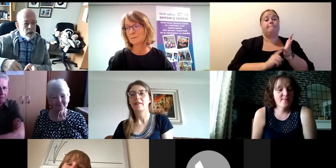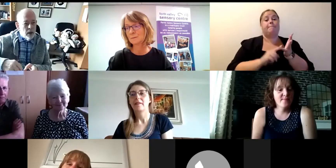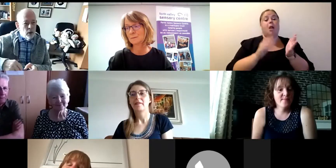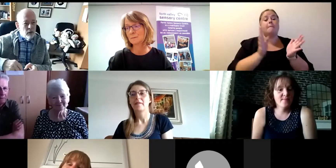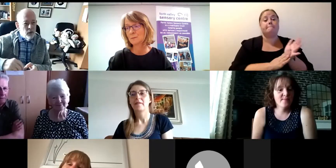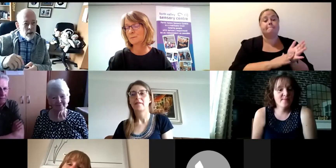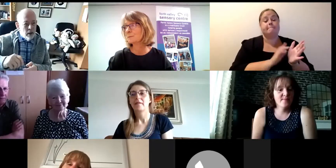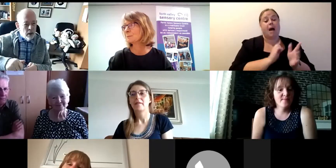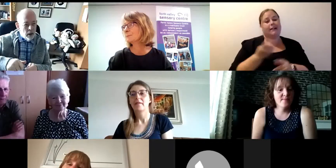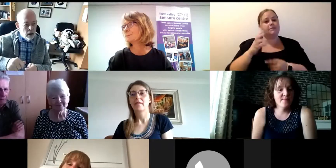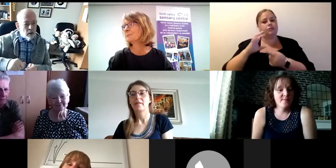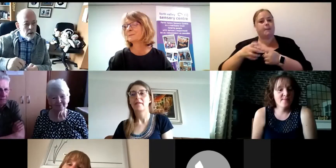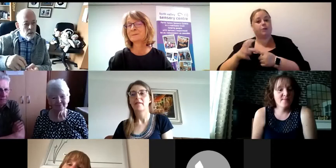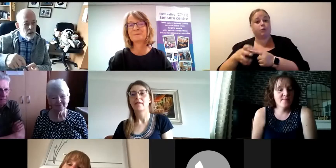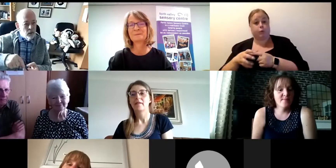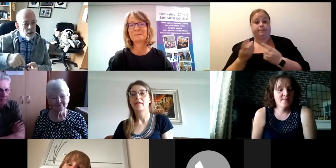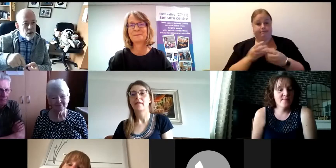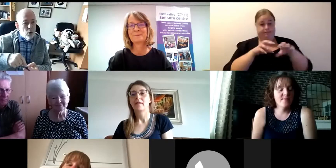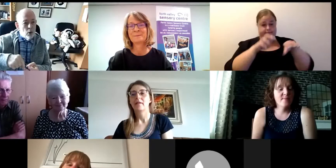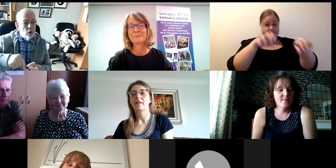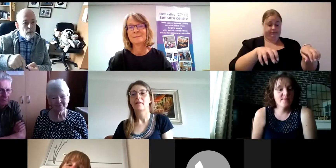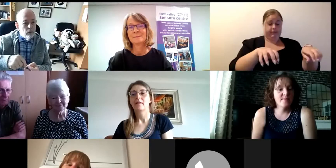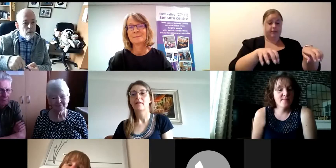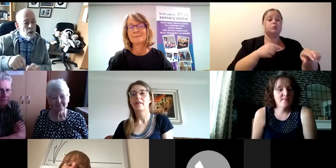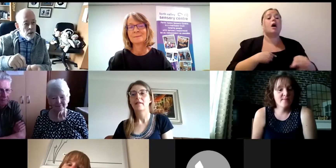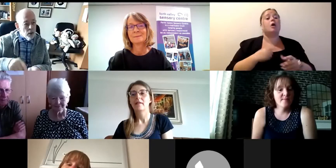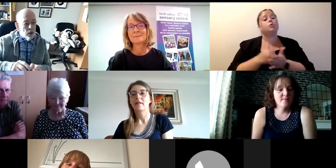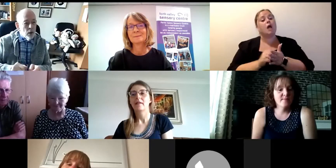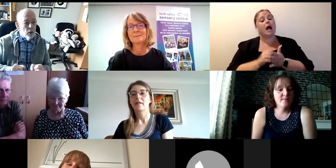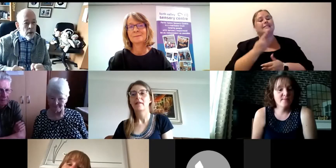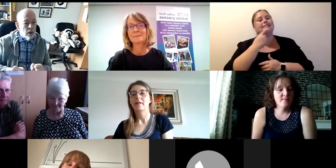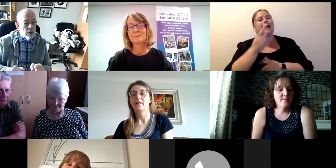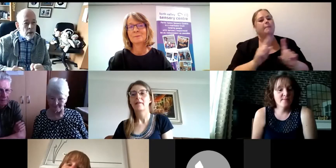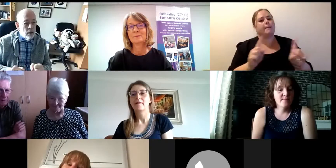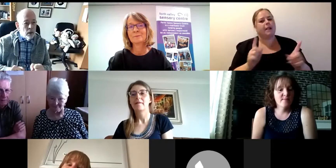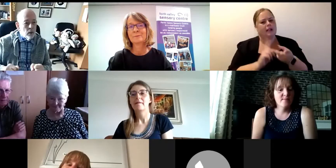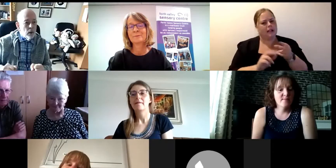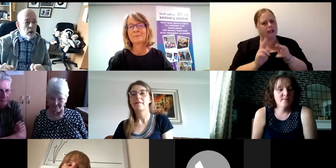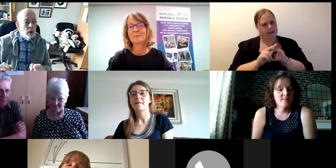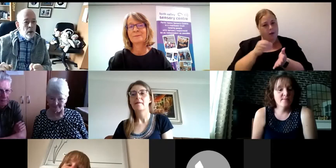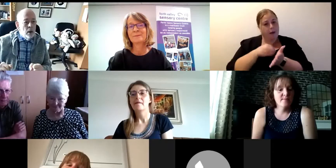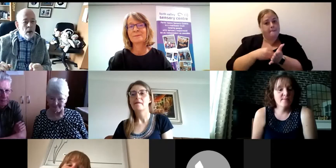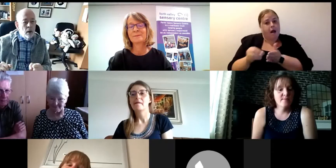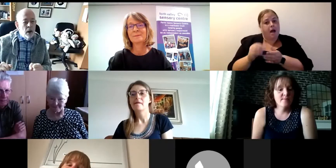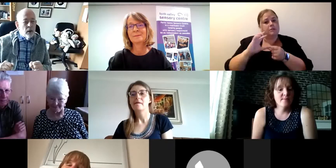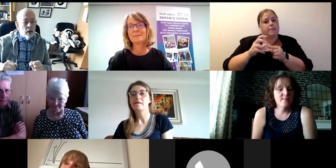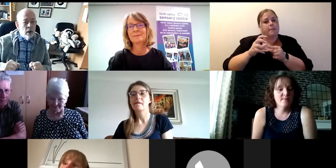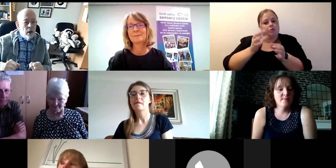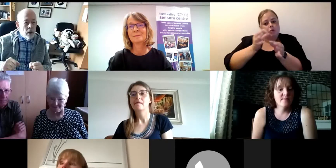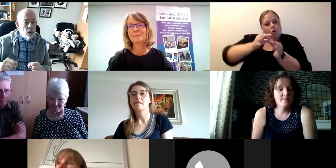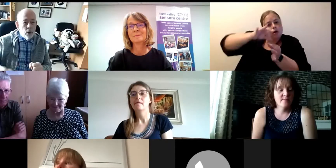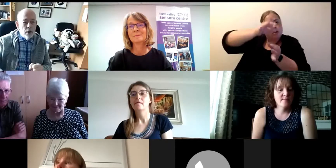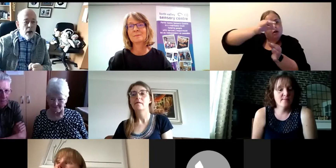them on the vine and cut them leaving the stalk on. So you can always tell it is a tomato. However, he put his hand in